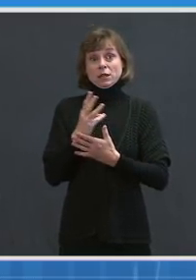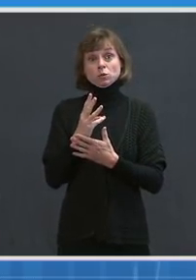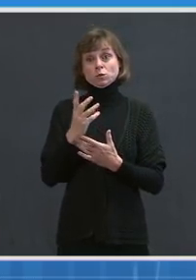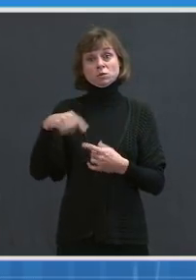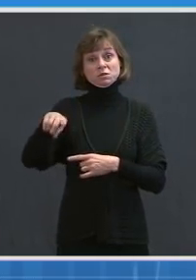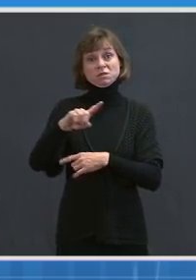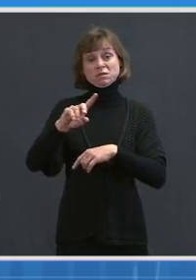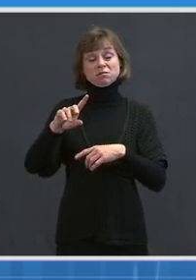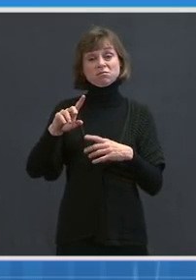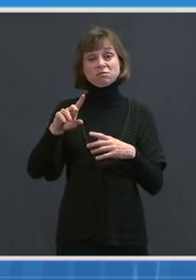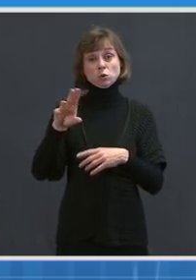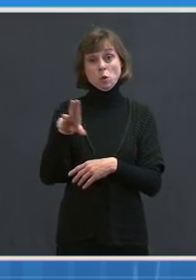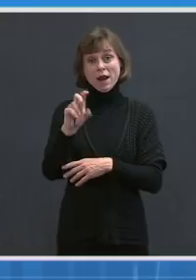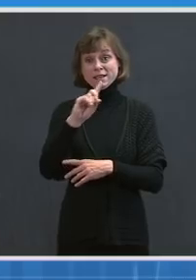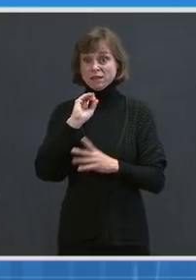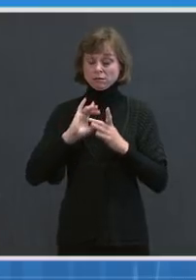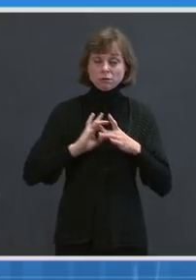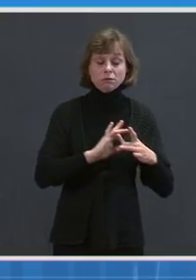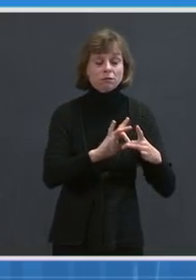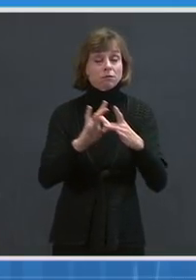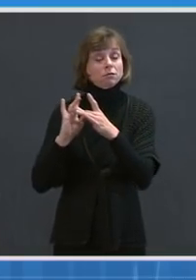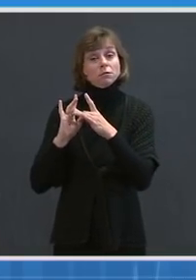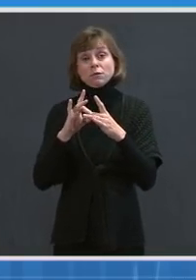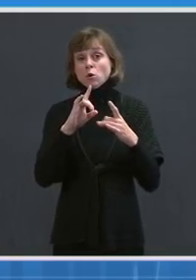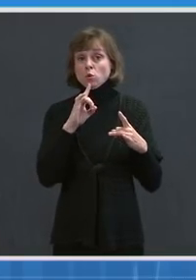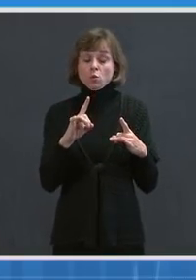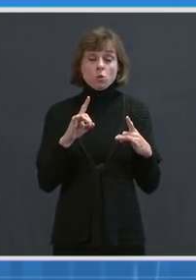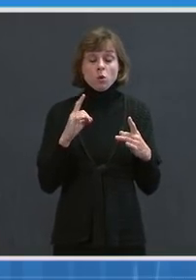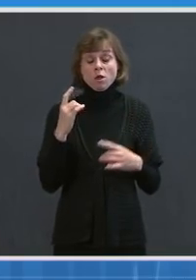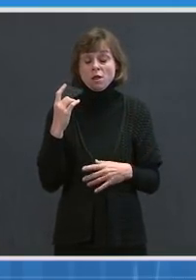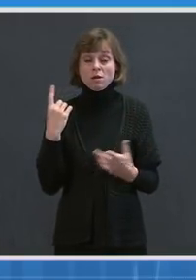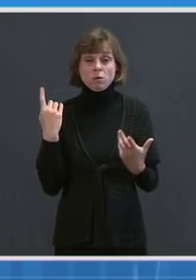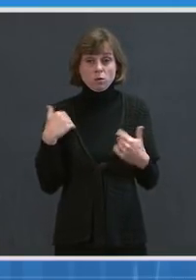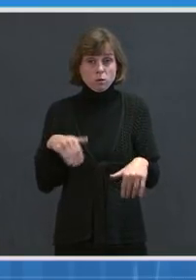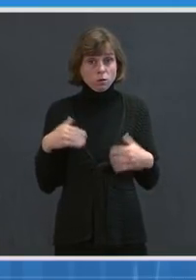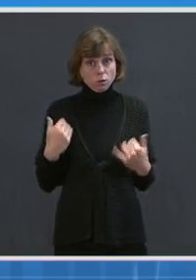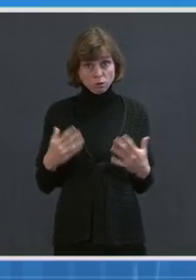Together we've recovered from a storm, kept vaccination sites open late,